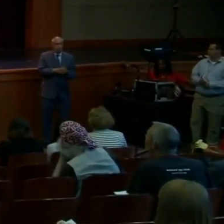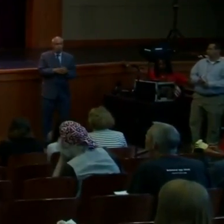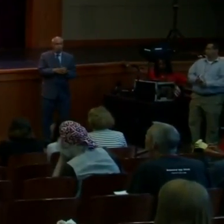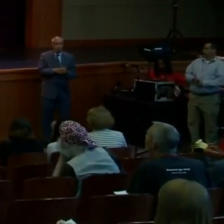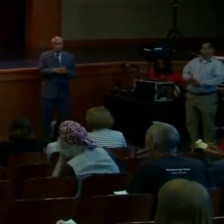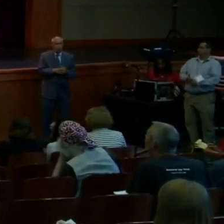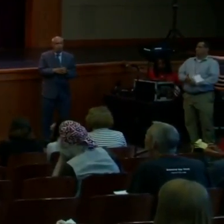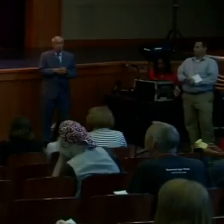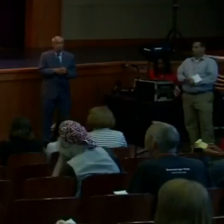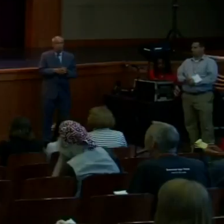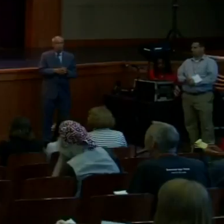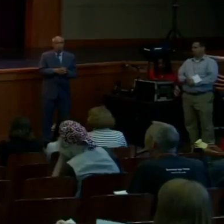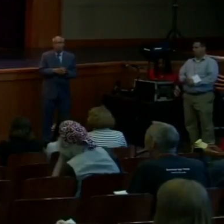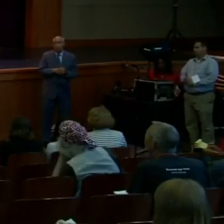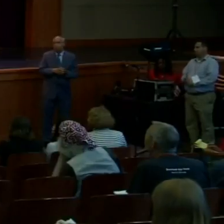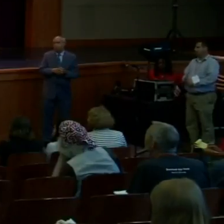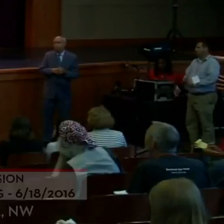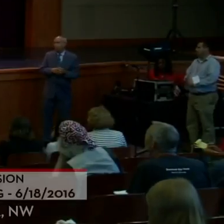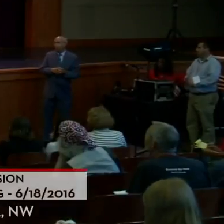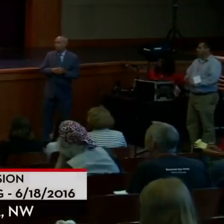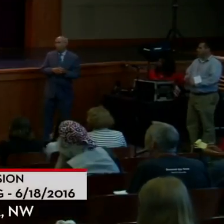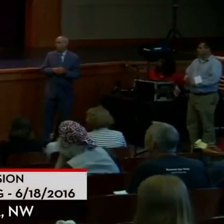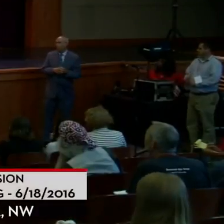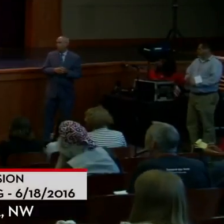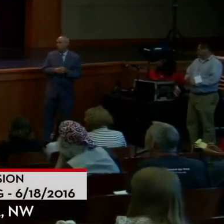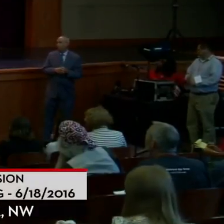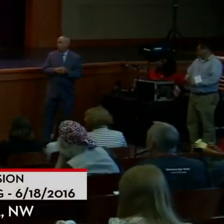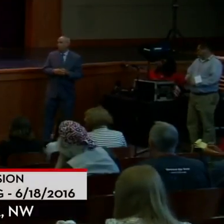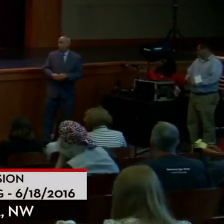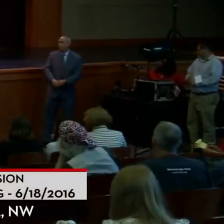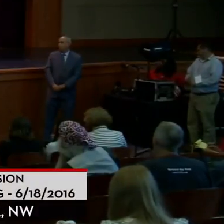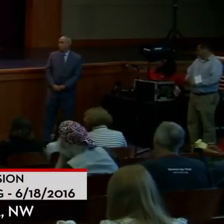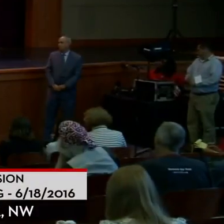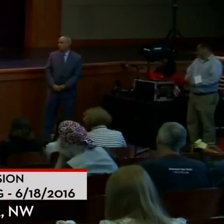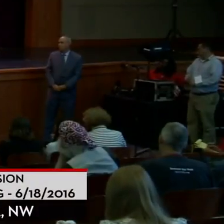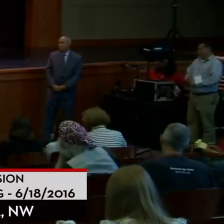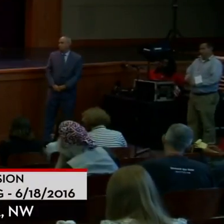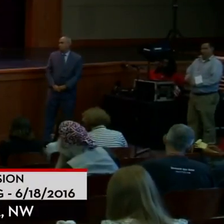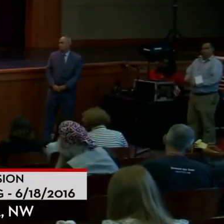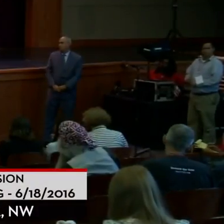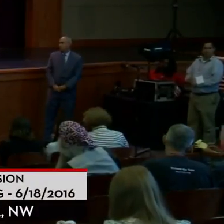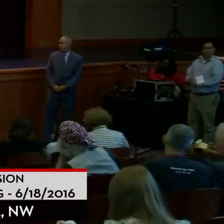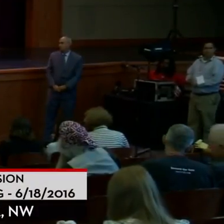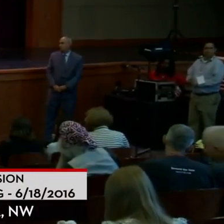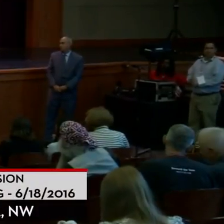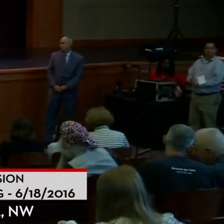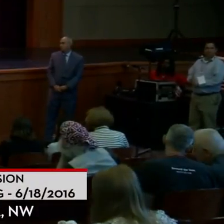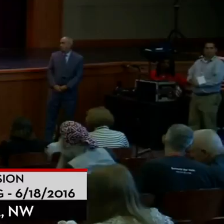NO? OKAY.